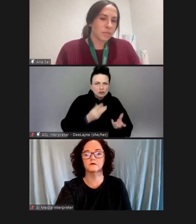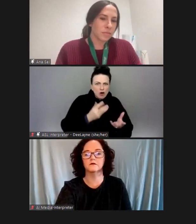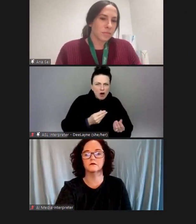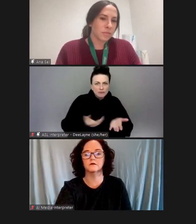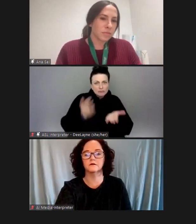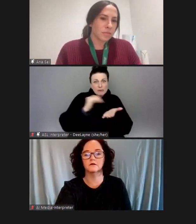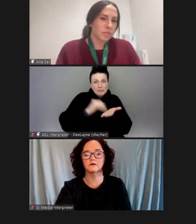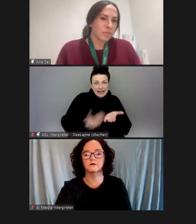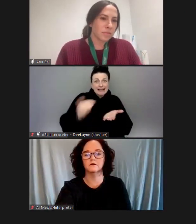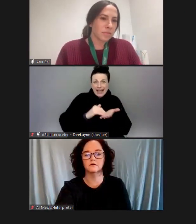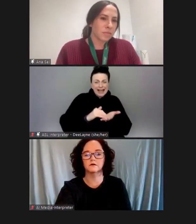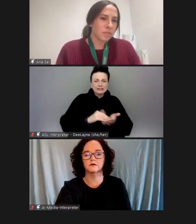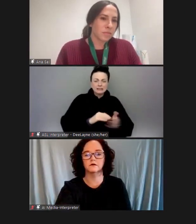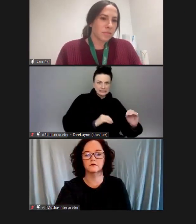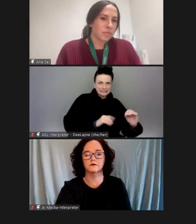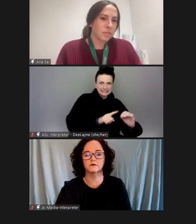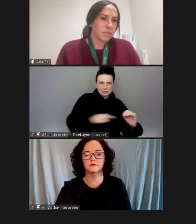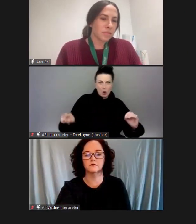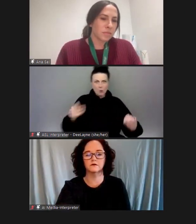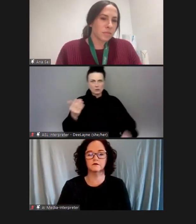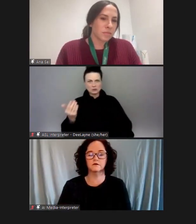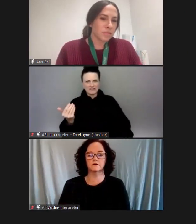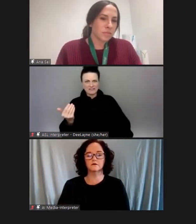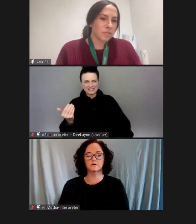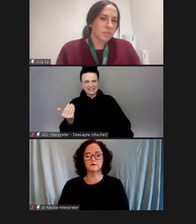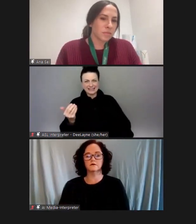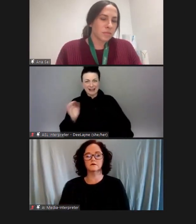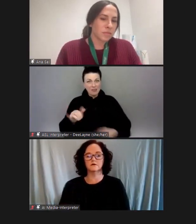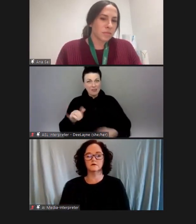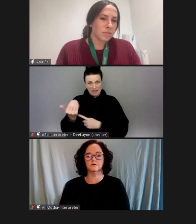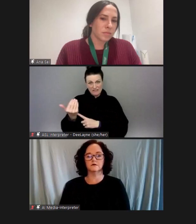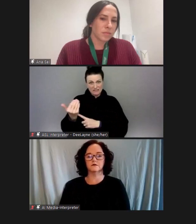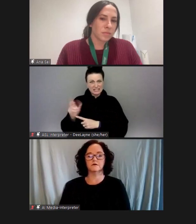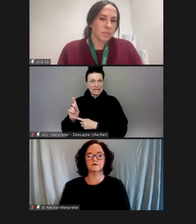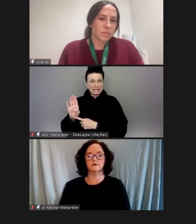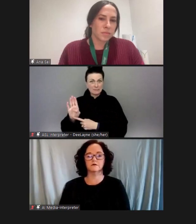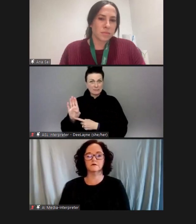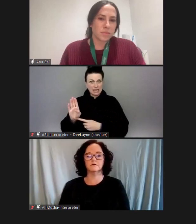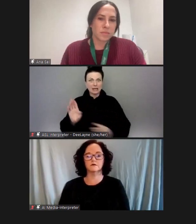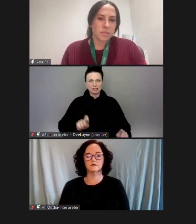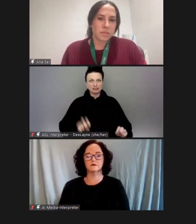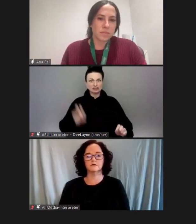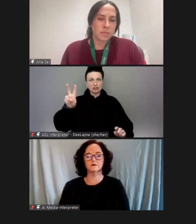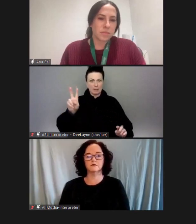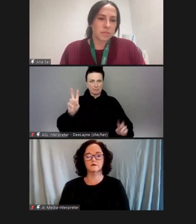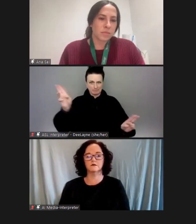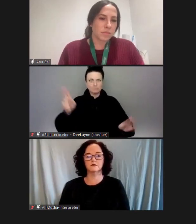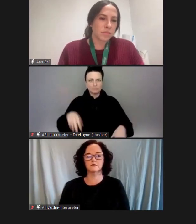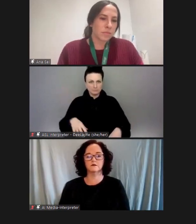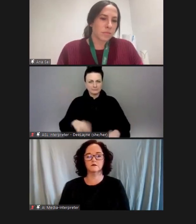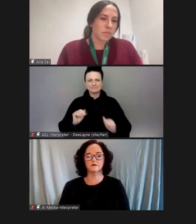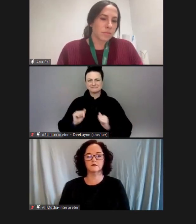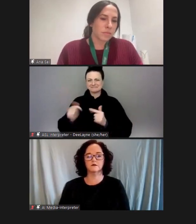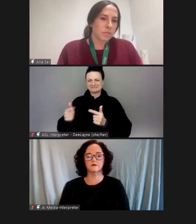from zero to 15 which is a 15 DB jump so